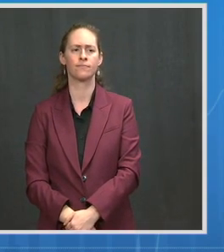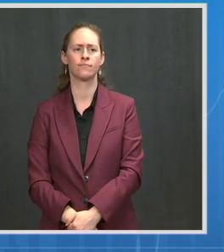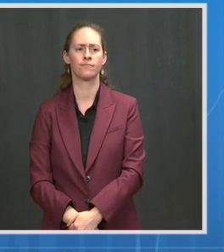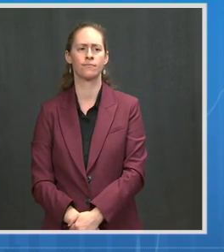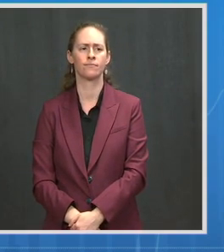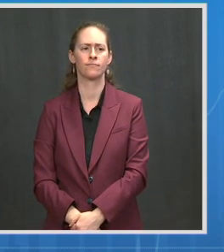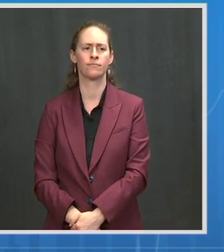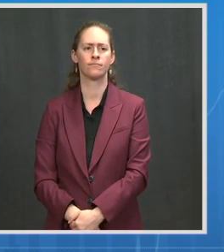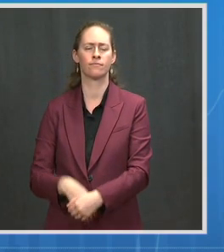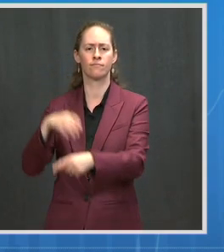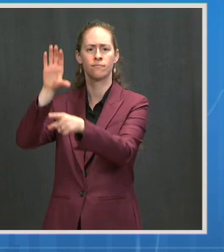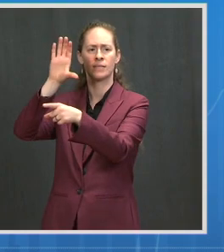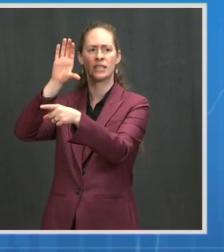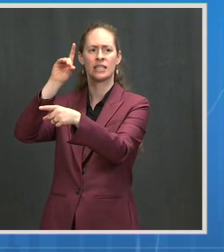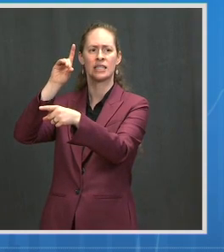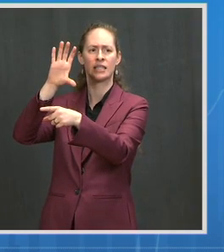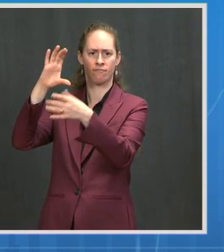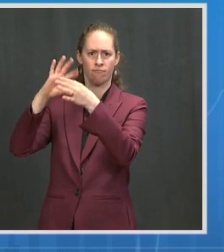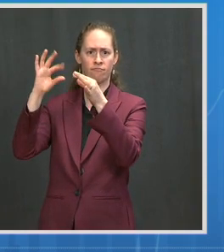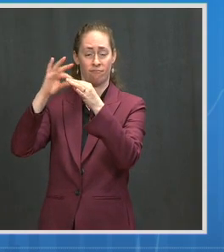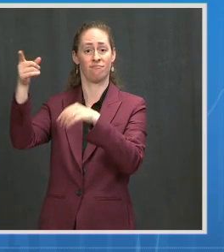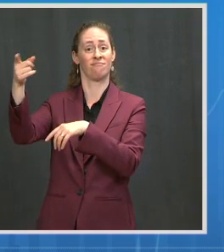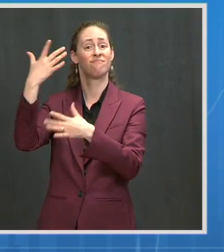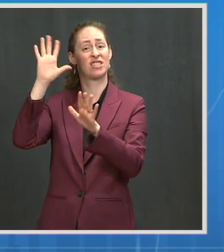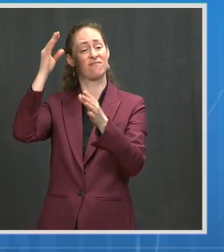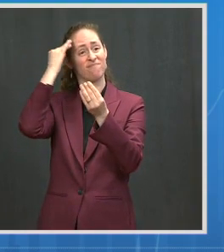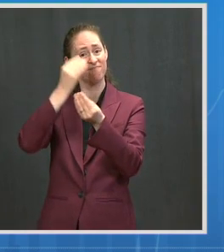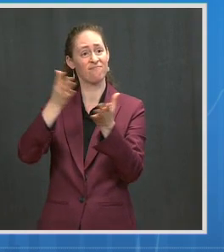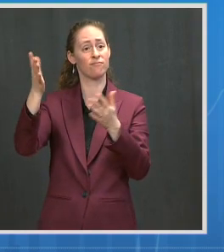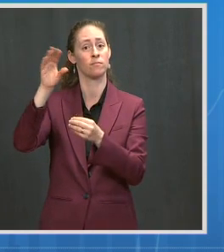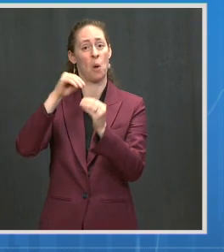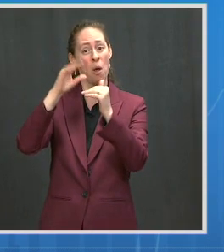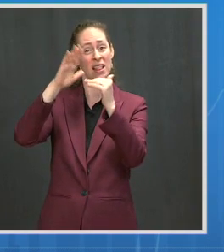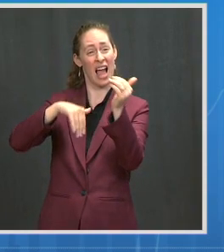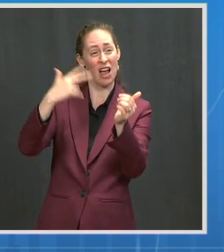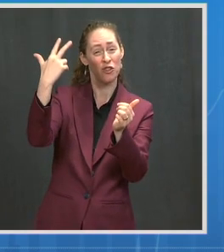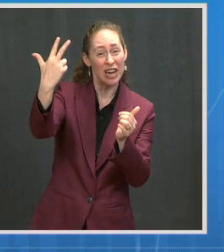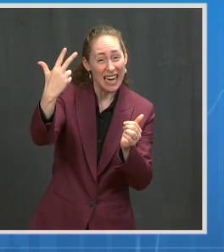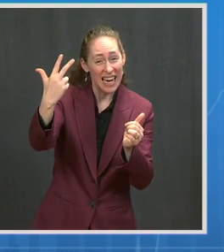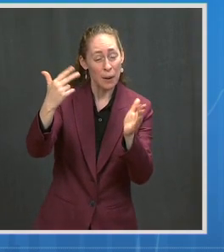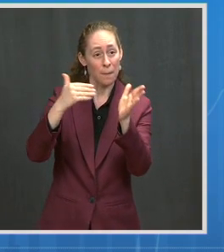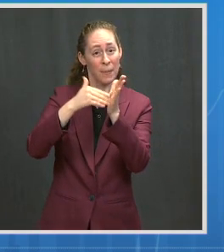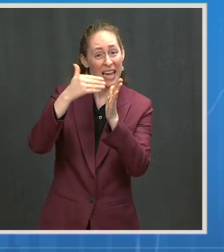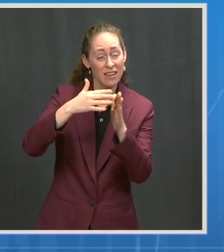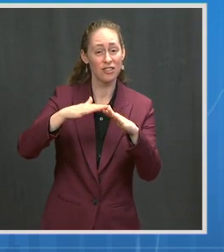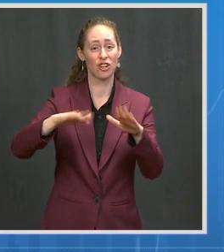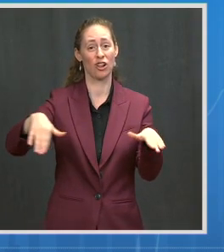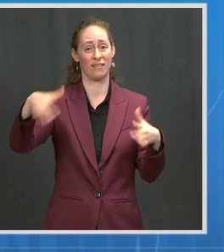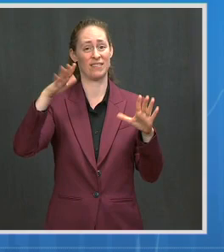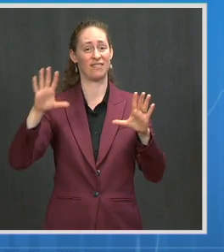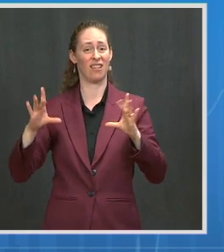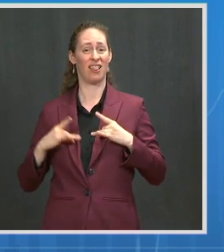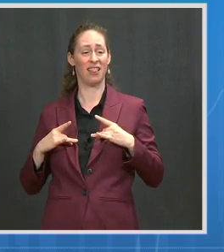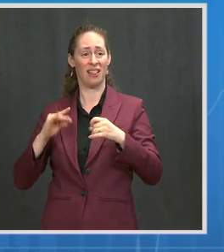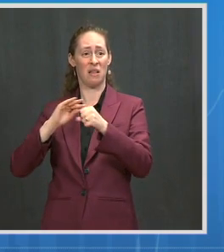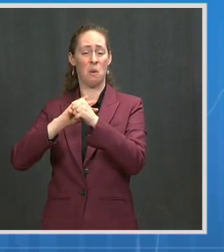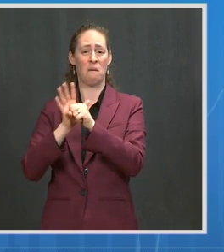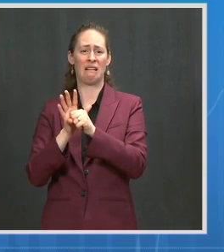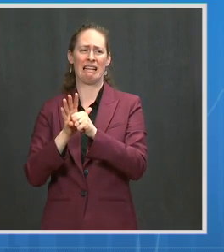to get severely ill from COVID-19, it can happen. So, let's prevent that. Vaccines are offering hundreds of millions of Americans